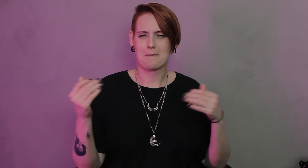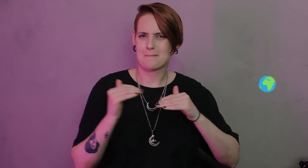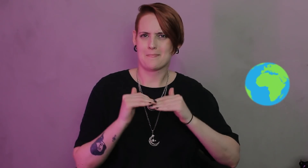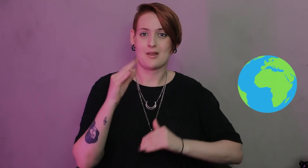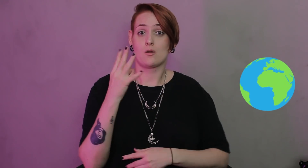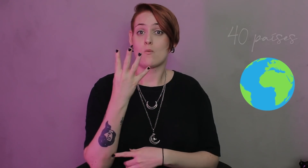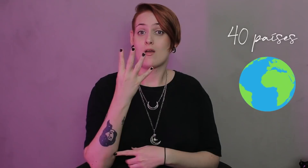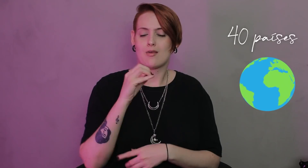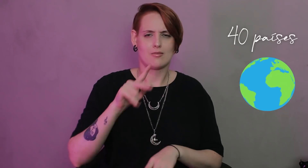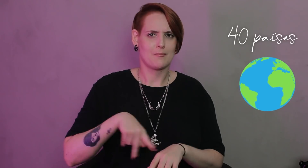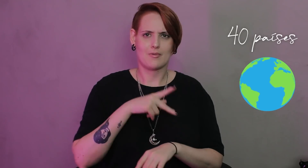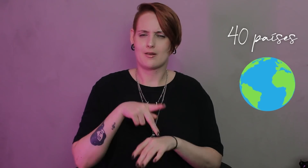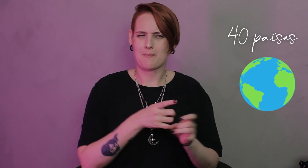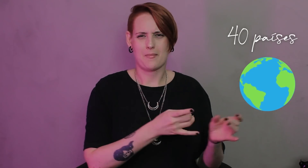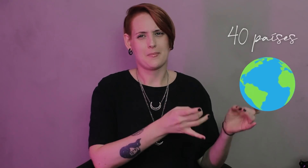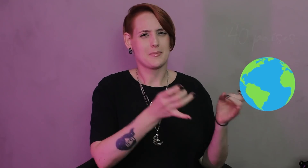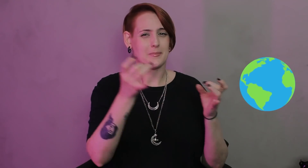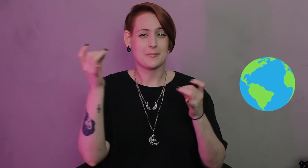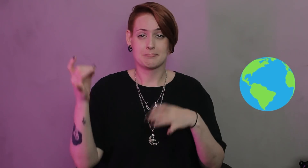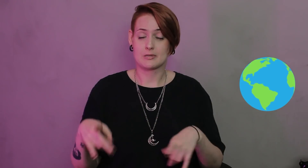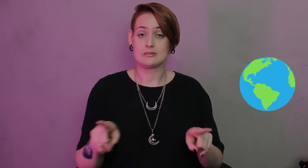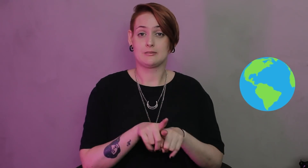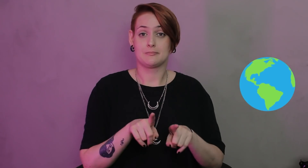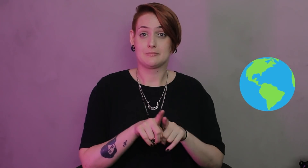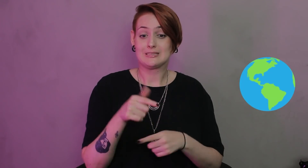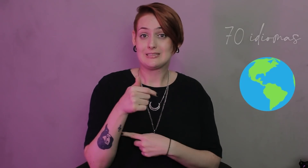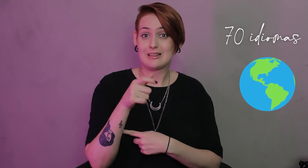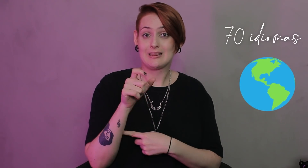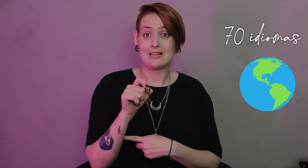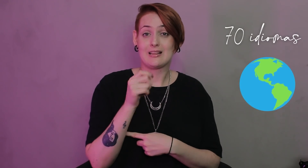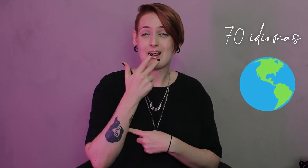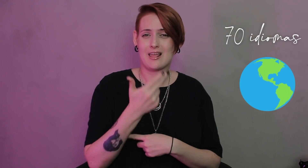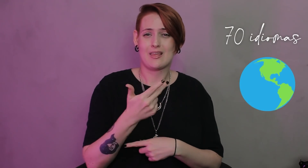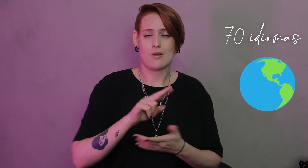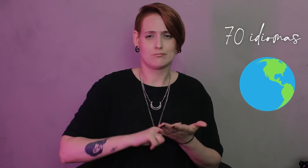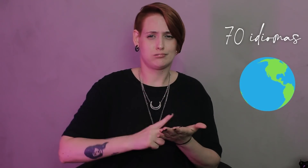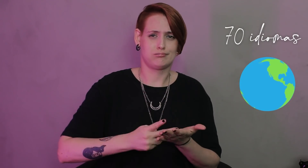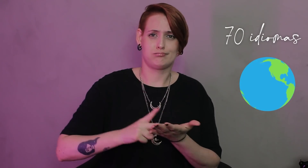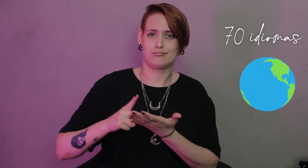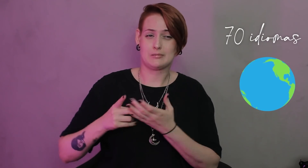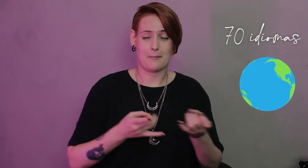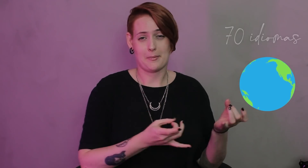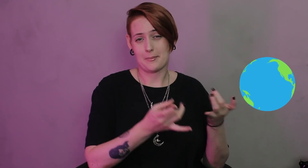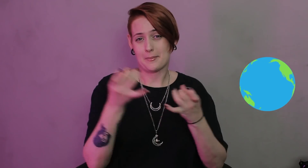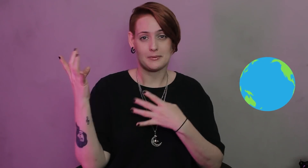to over 40 countries and translated into over 70 languages.